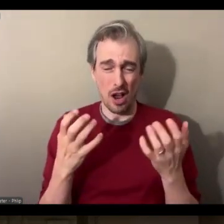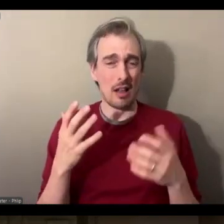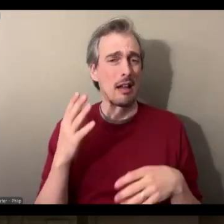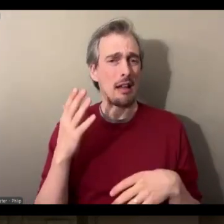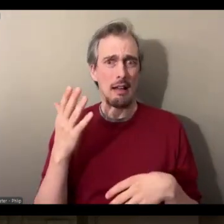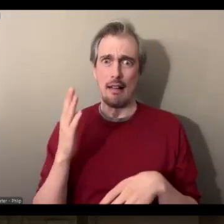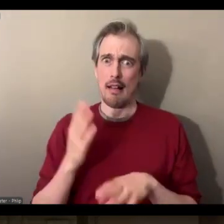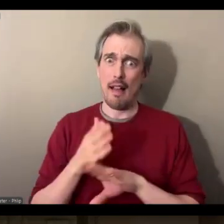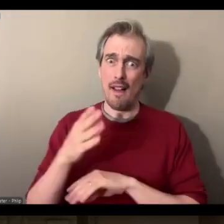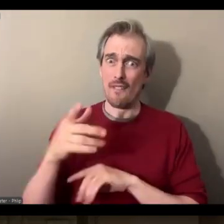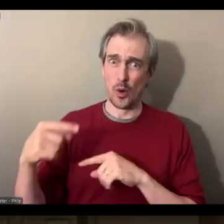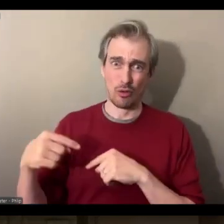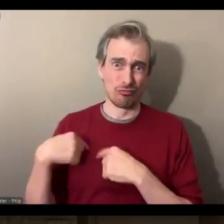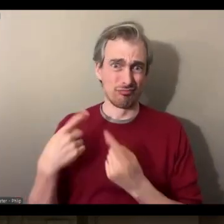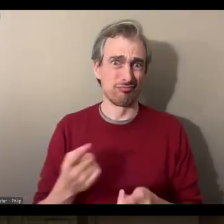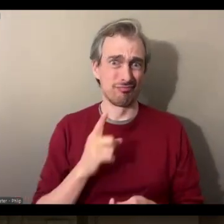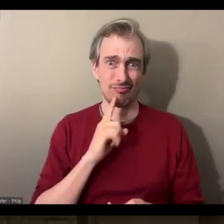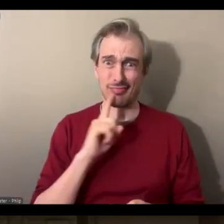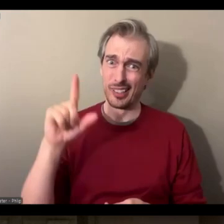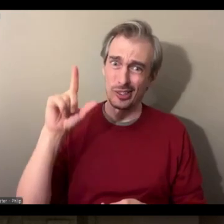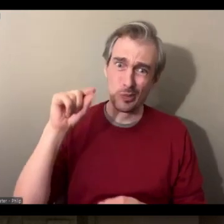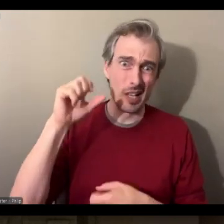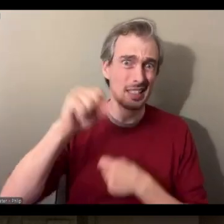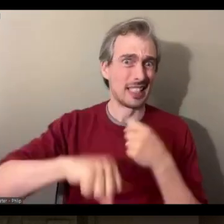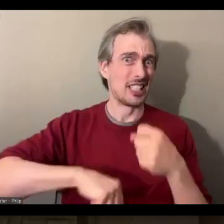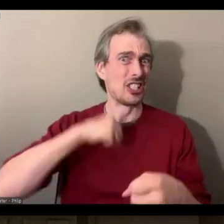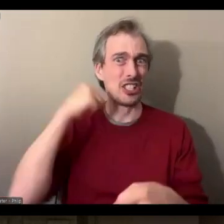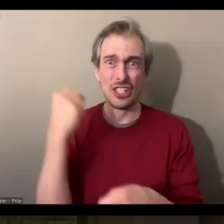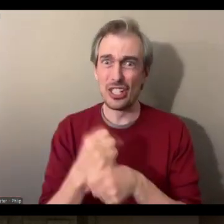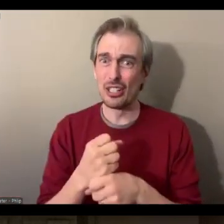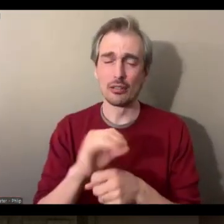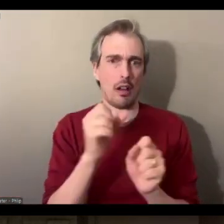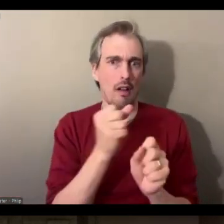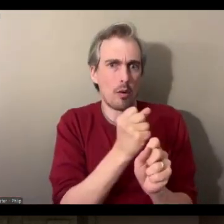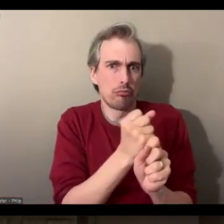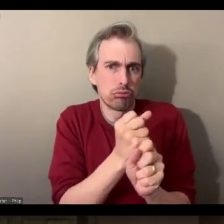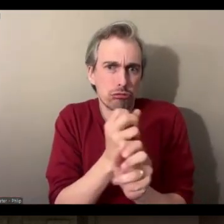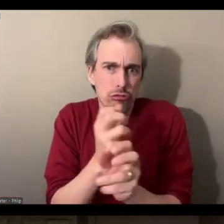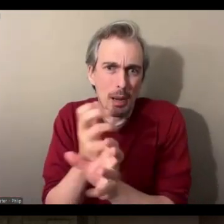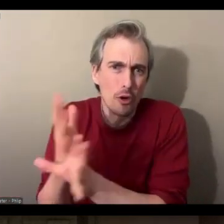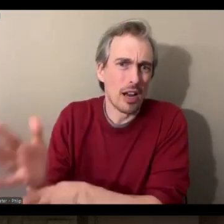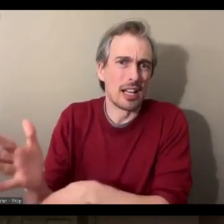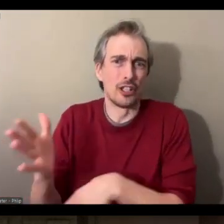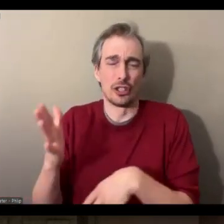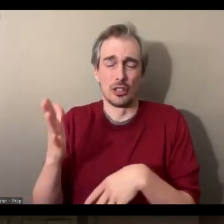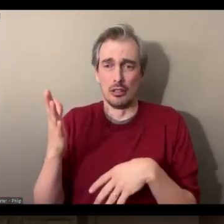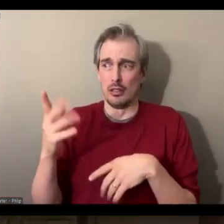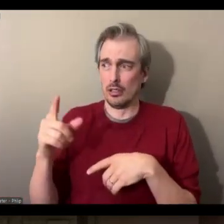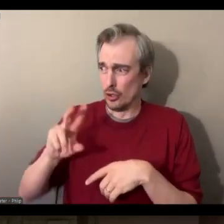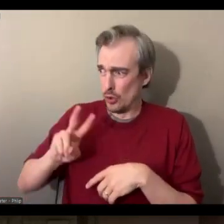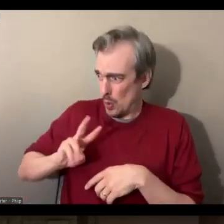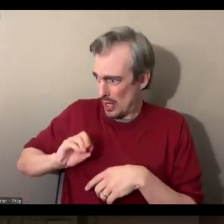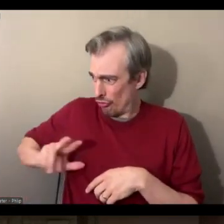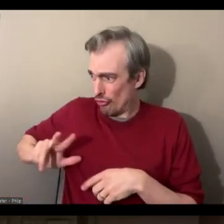arts institution. So the pressure is immense. The pressure coming down to September 15th,